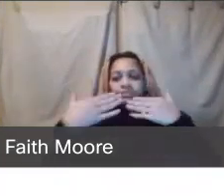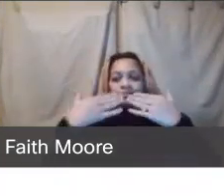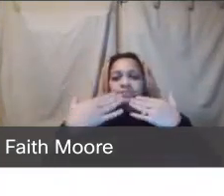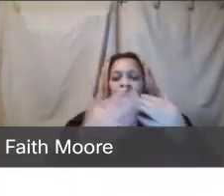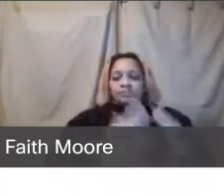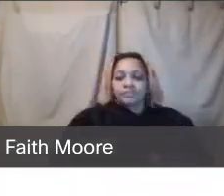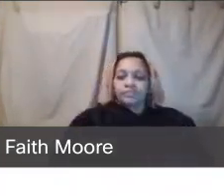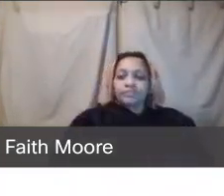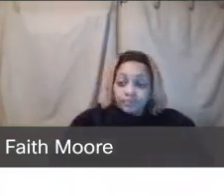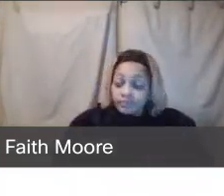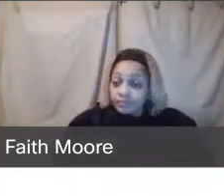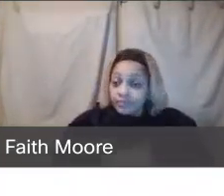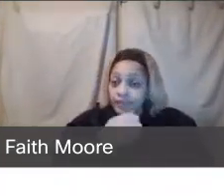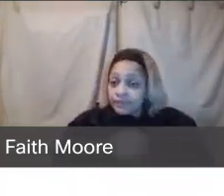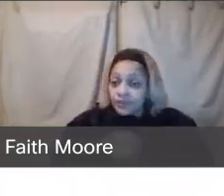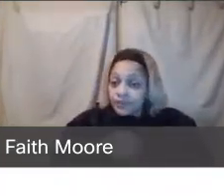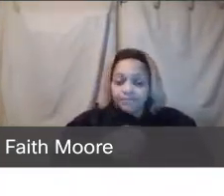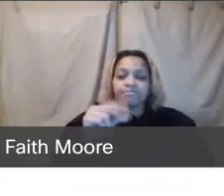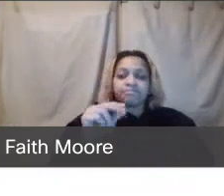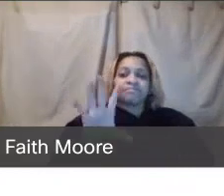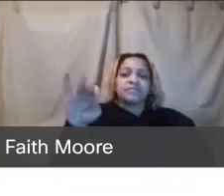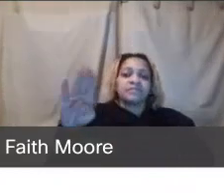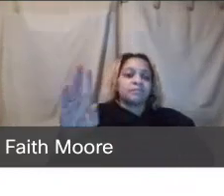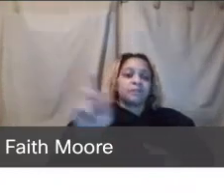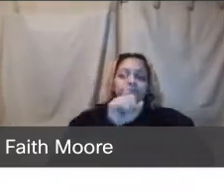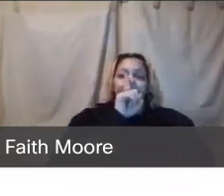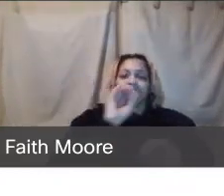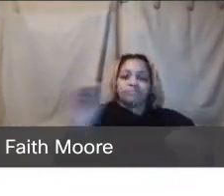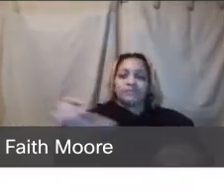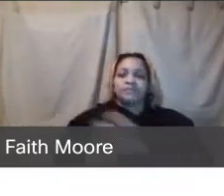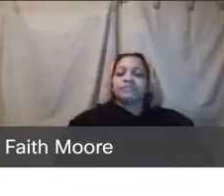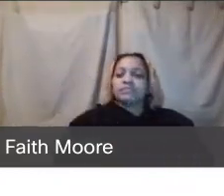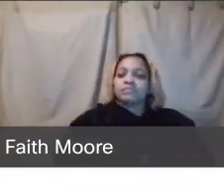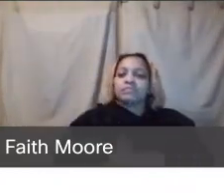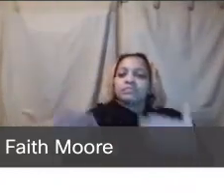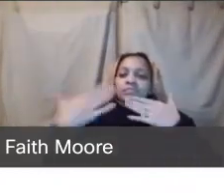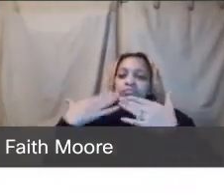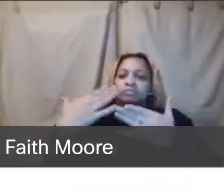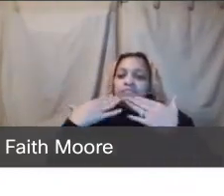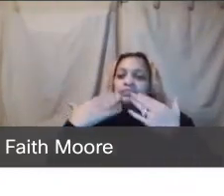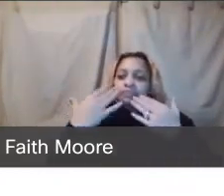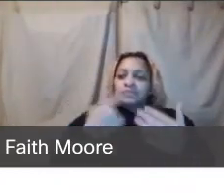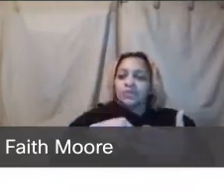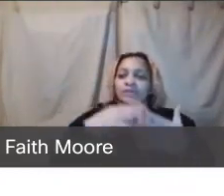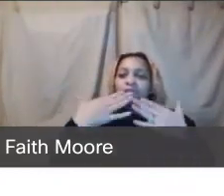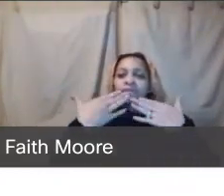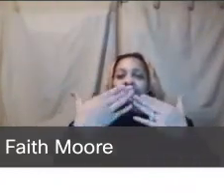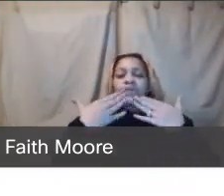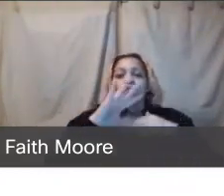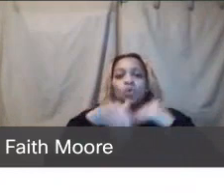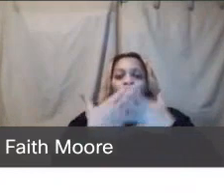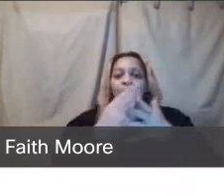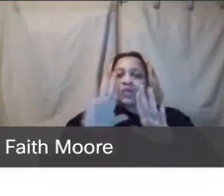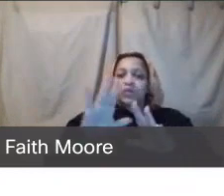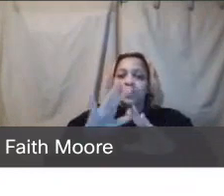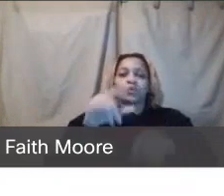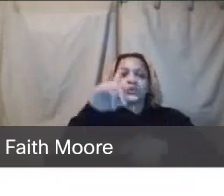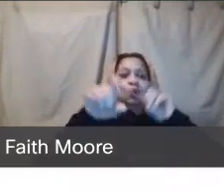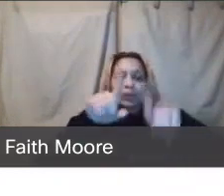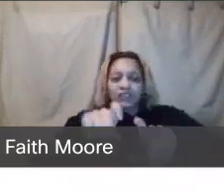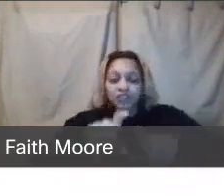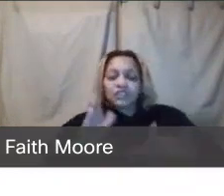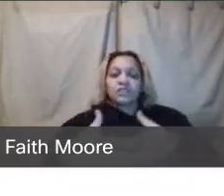Sorry, there was nothing from Facebook. Oh, thank you for your confirmation. So we talked to thank Thank you all for those great questions comments and concerns. We're documenting them as a result of this meeting.